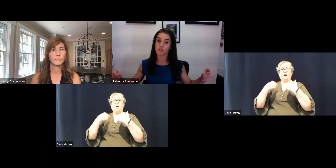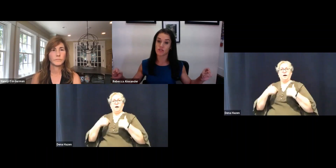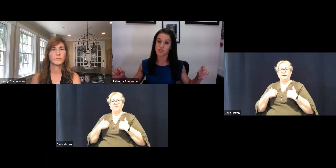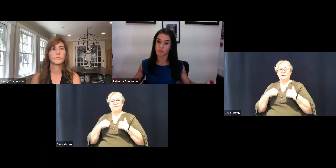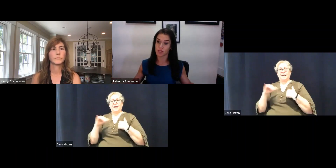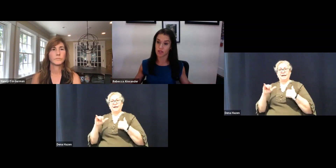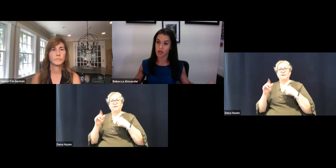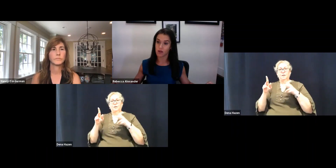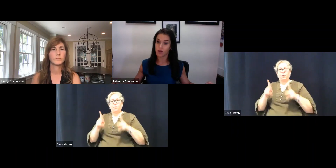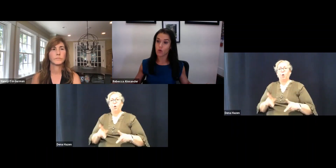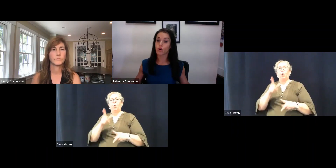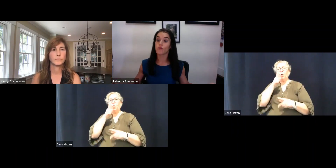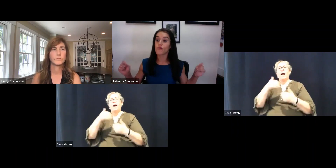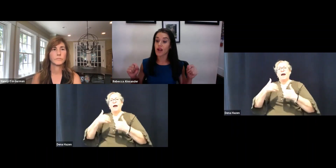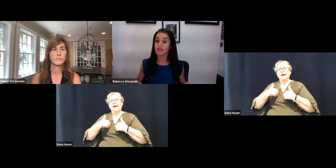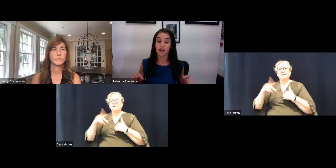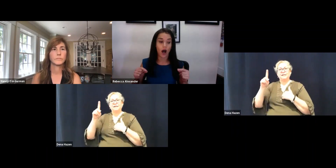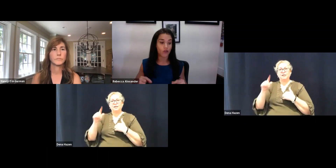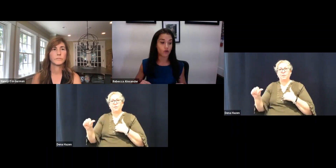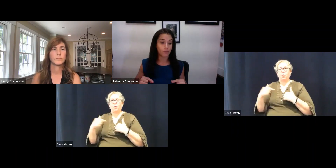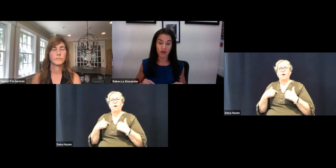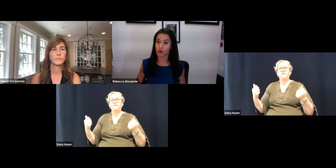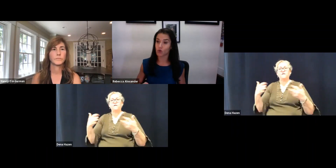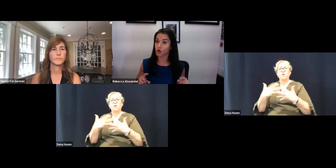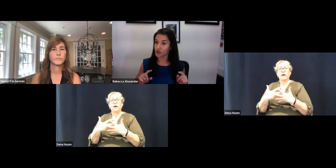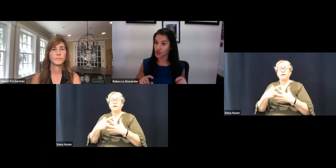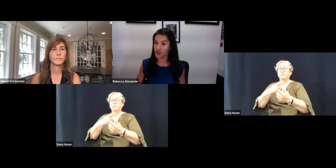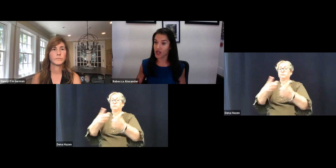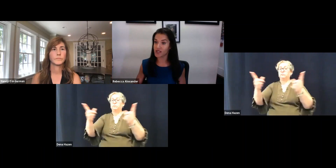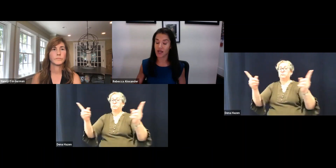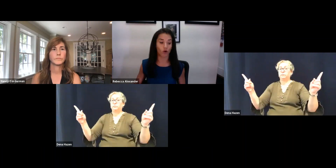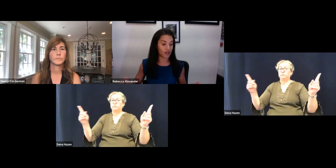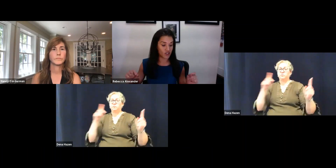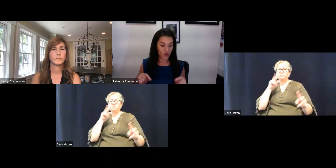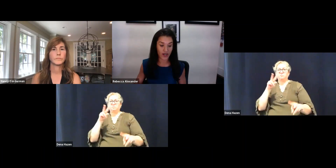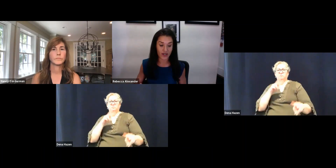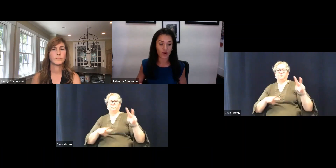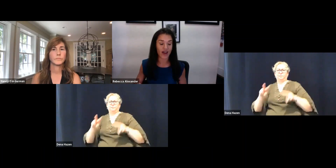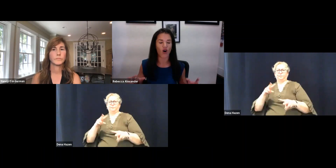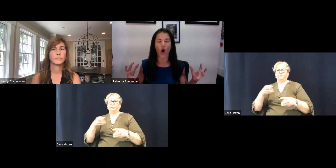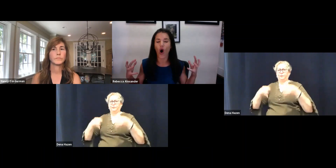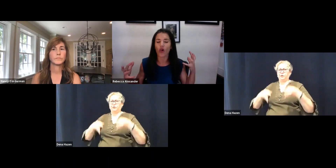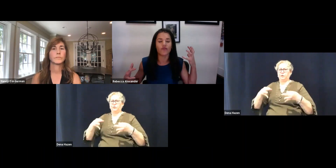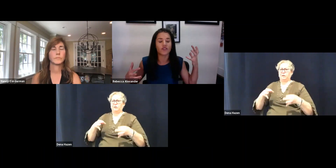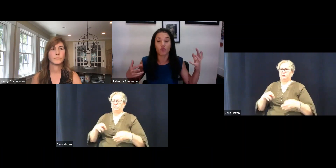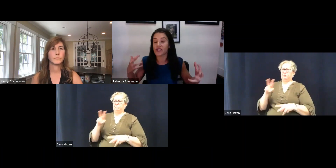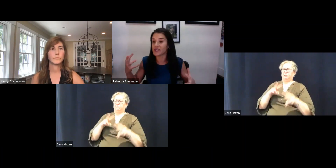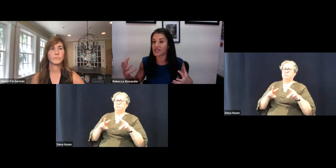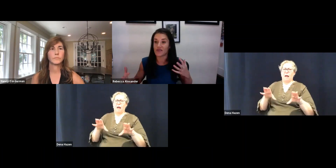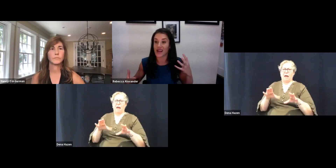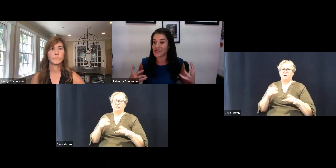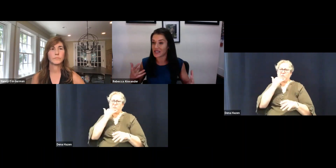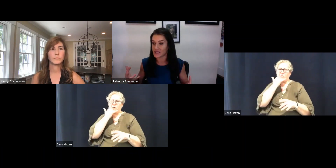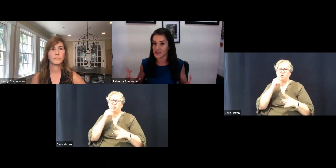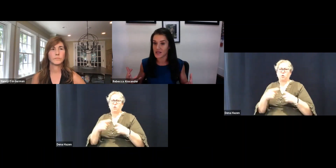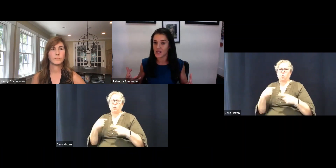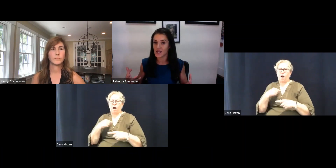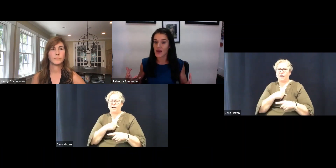with a disability. We're afraid that other people will judge us. They will mistreat us. We have all of these preconceived ideas.